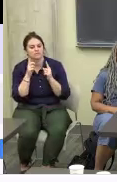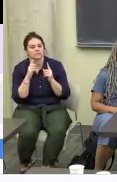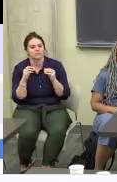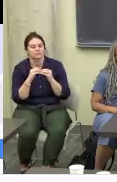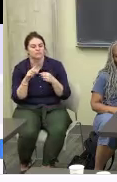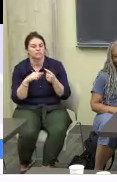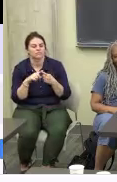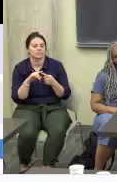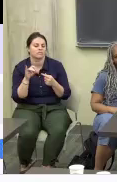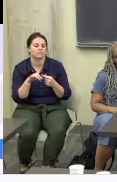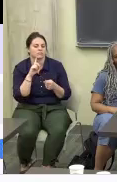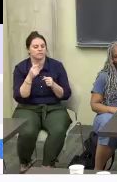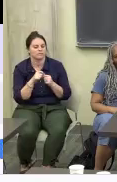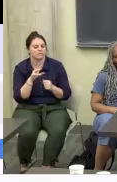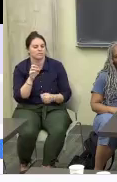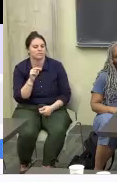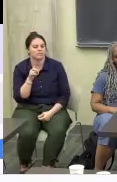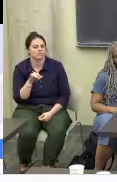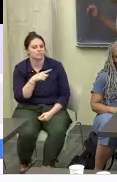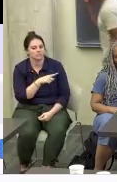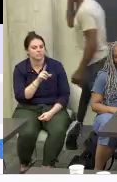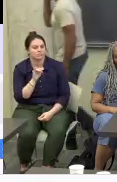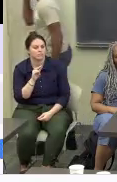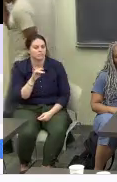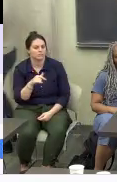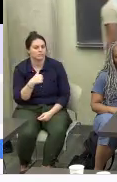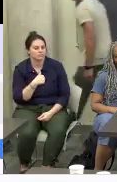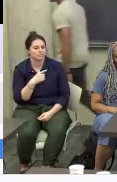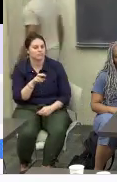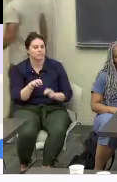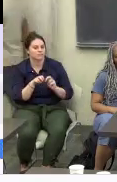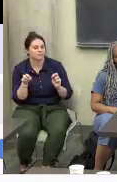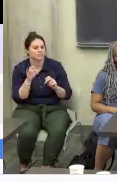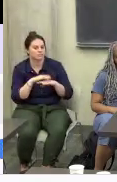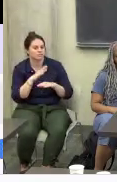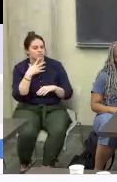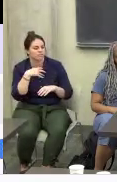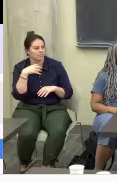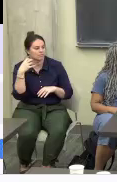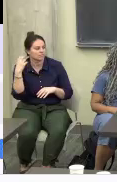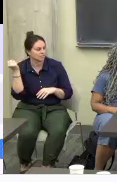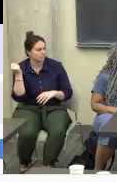You know, remember, Wendy, when you and Lainey and I did that panel on eldering?